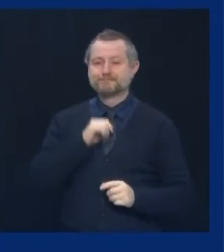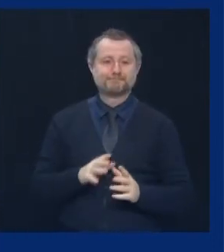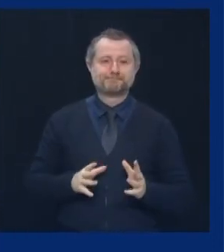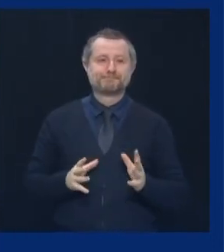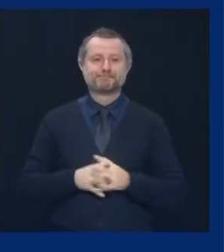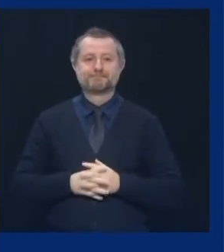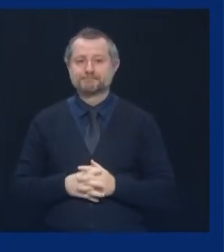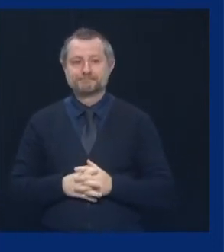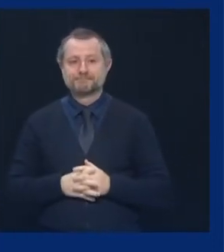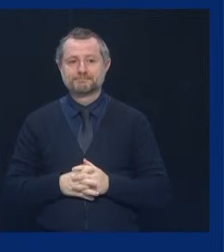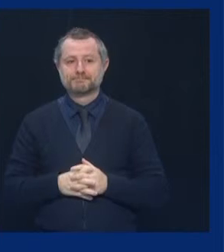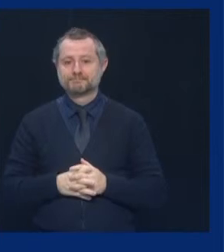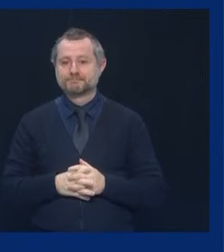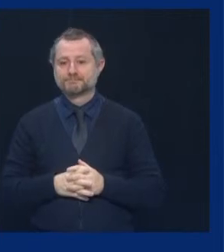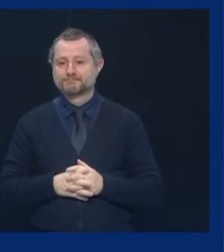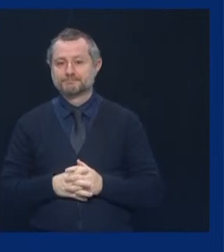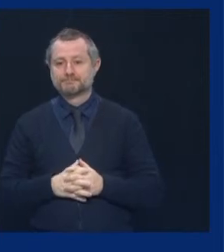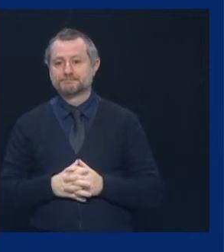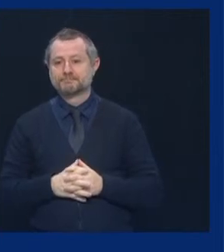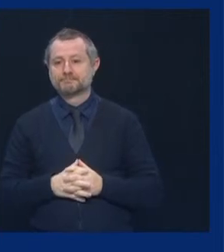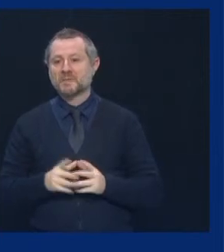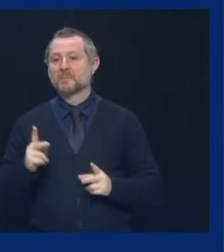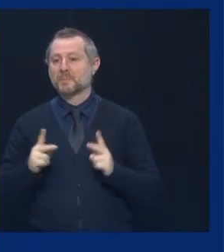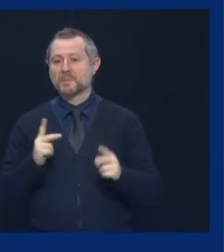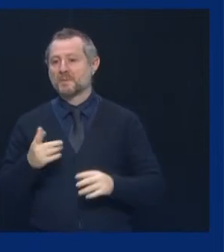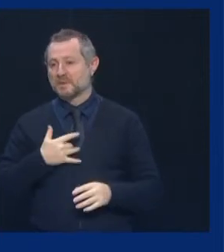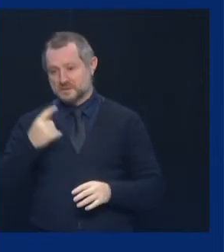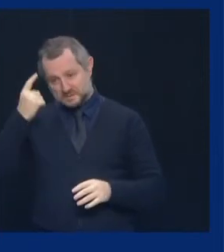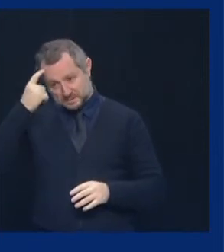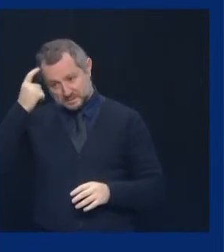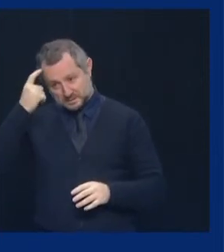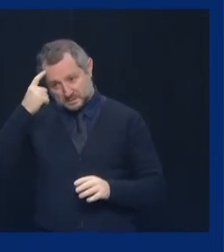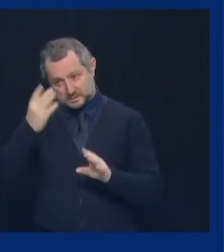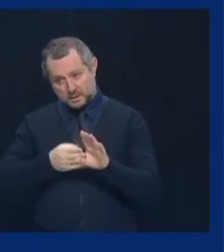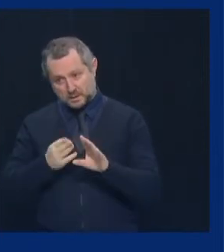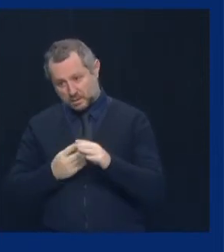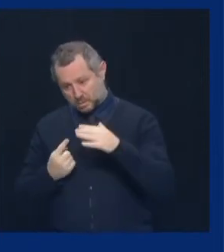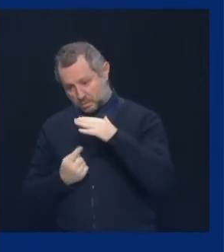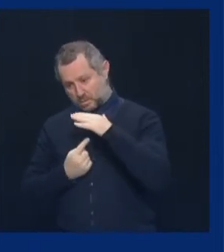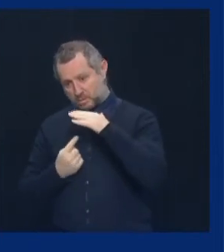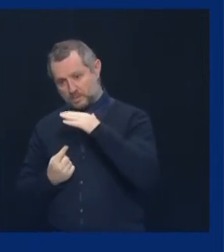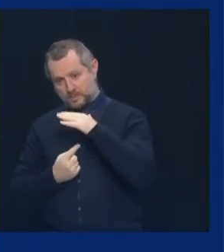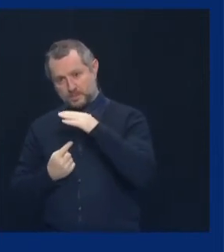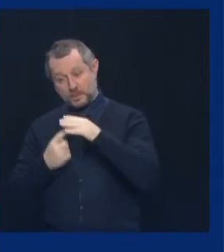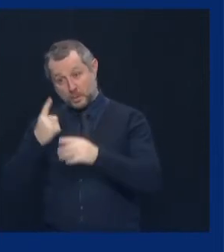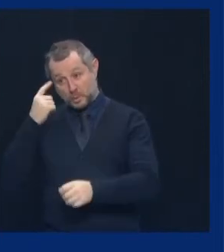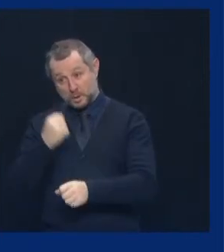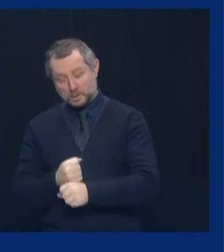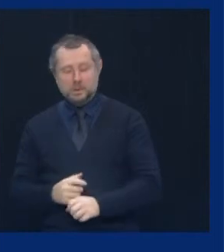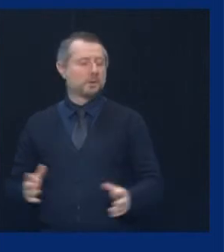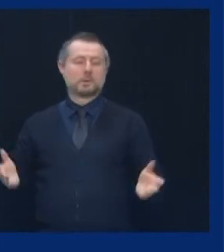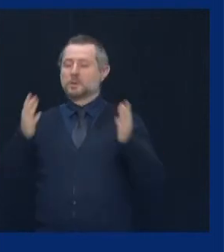YOU COULDN'T SUSTAIN IT. PEOPLE COULDN'T SUSTAIN IT.